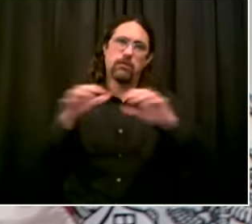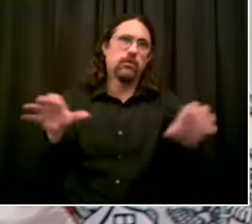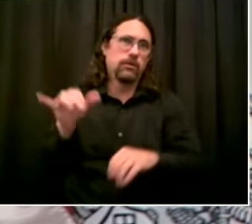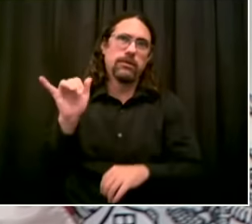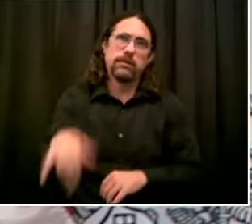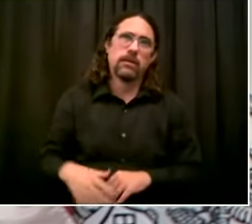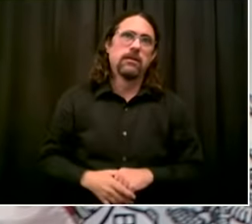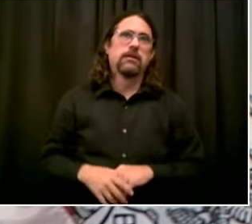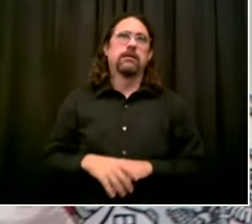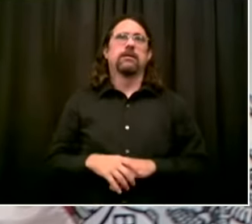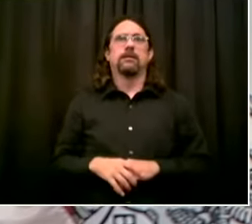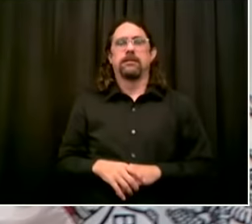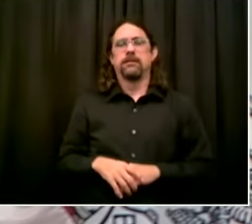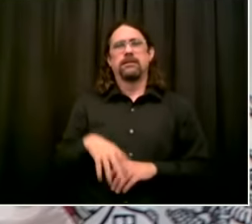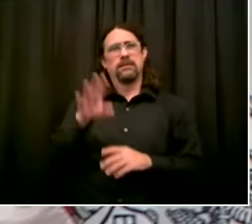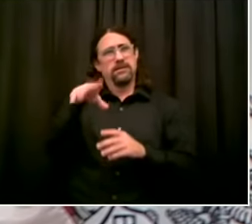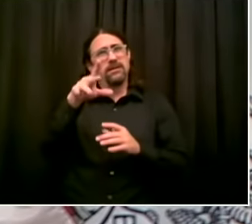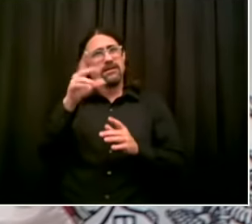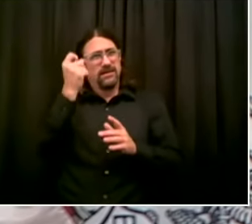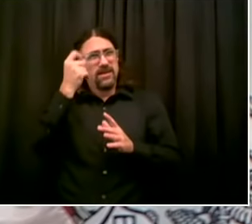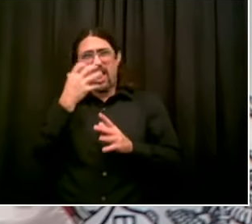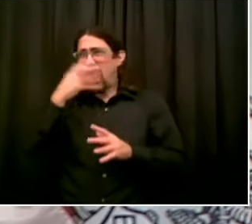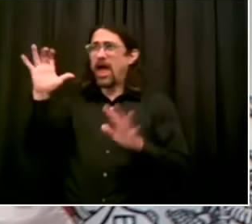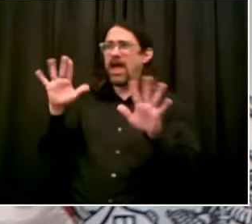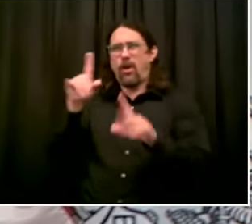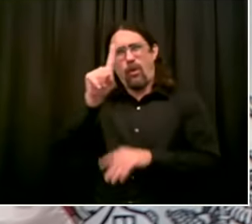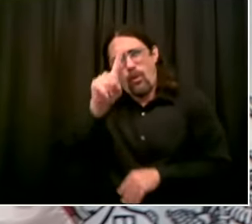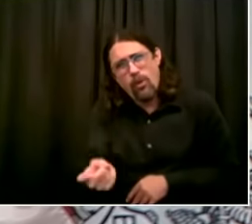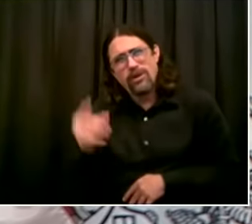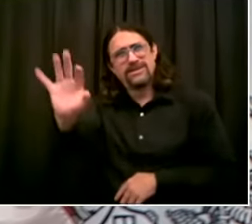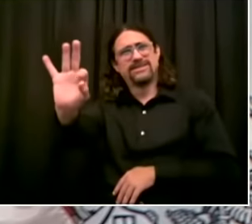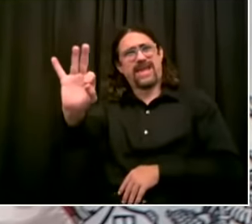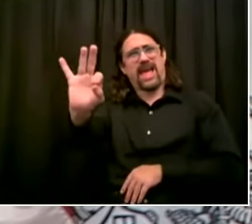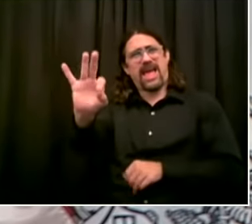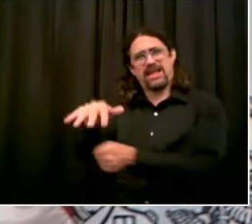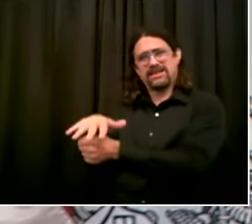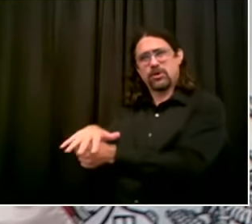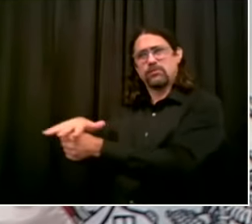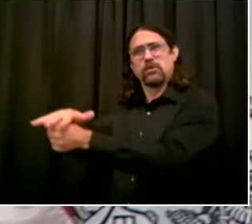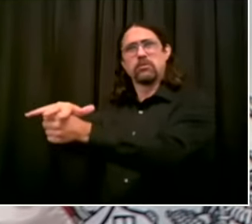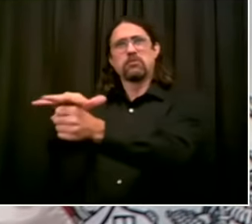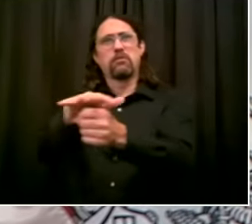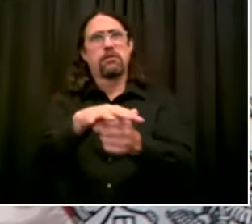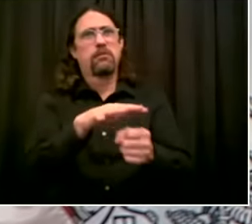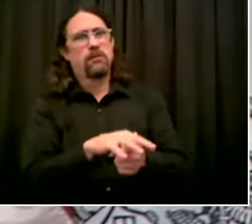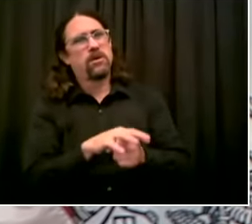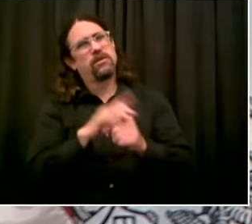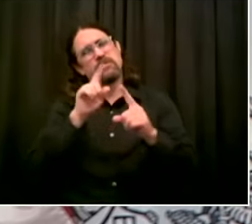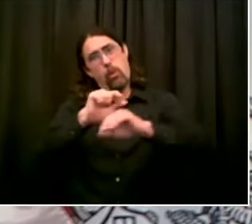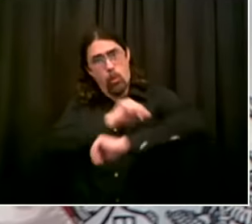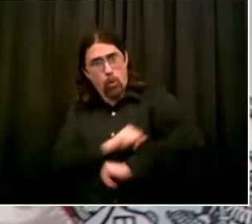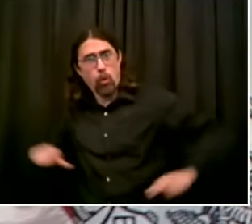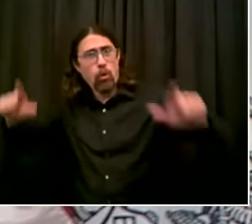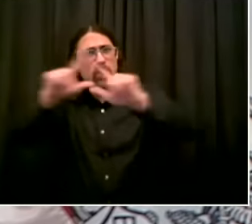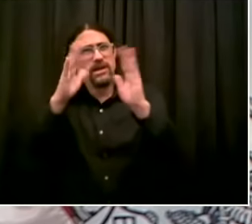PEOLPE OFTHE CITY. THAT IS OUR PROEBLM. OUR PROBLEM IS NOT DONALD TRUMP. OUR PROBLEM IS THE BOARD OF ELECTIONS THAT CONSISTENTLY FAILS FOR PEOPLE SUPPOSED TO